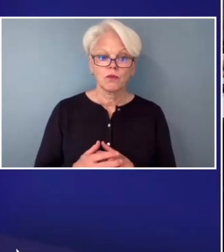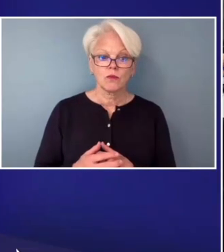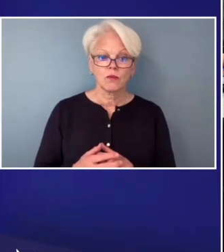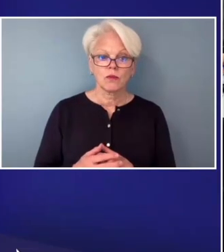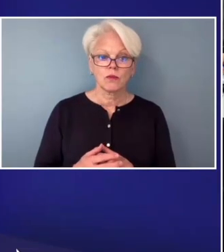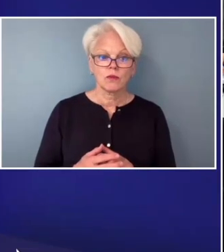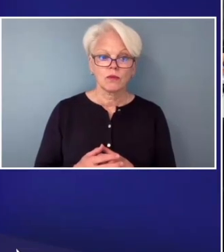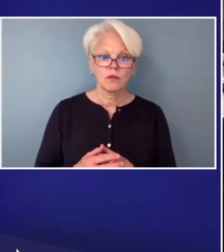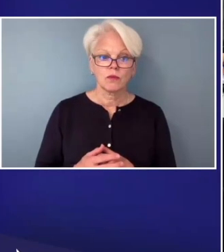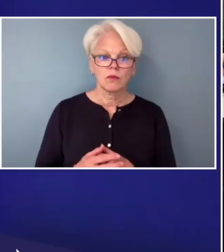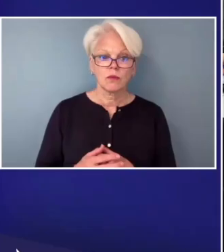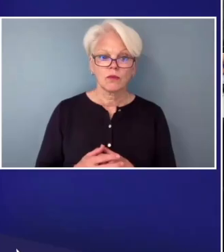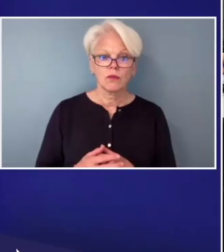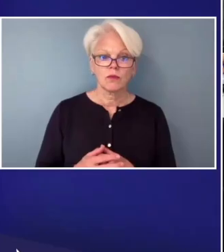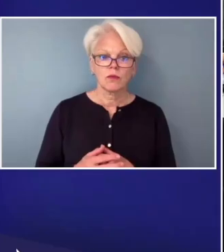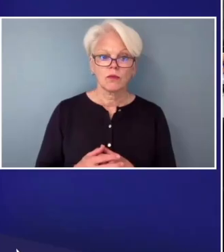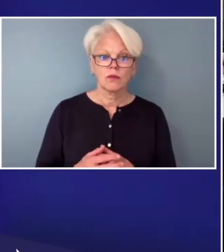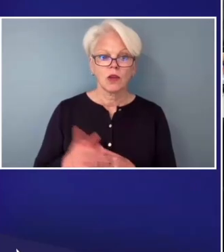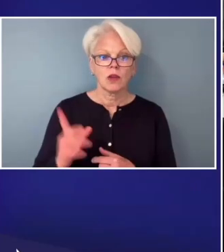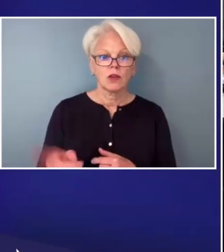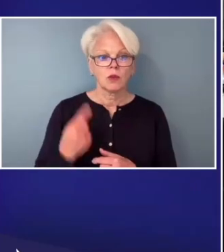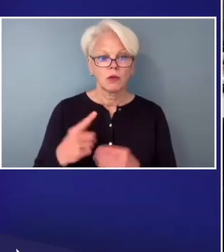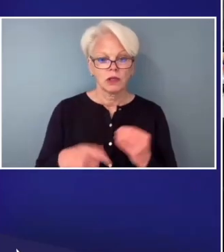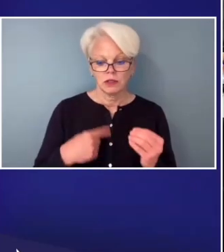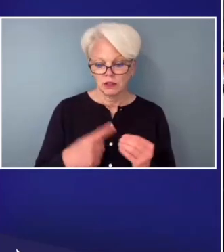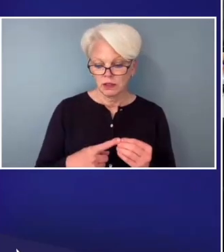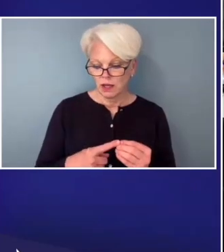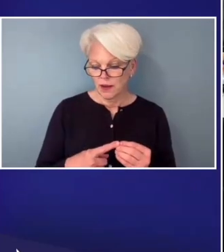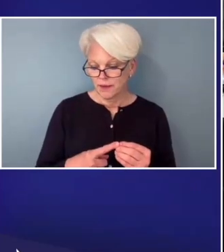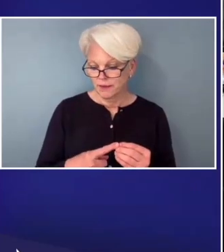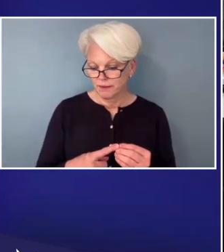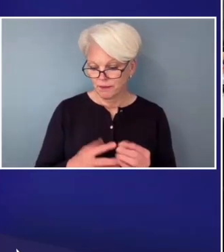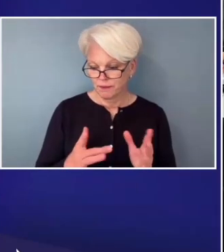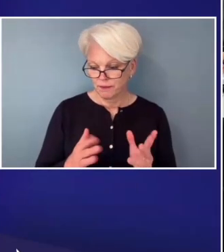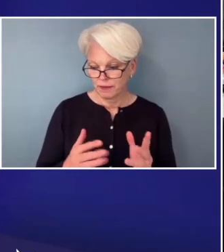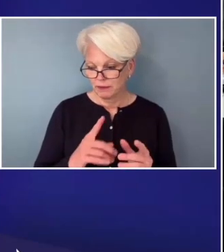one with regard to, let me just want to make sure I got this one, this one right.